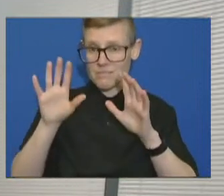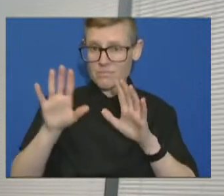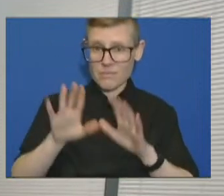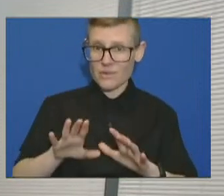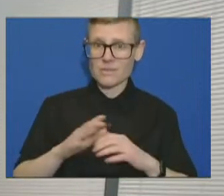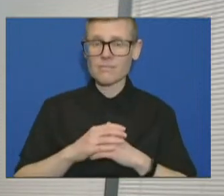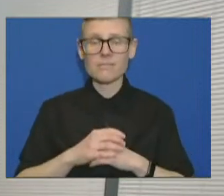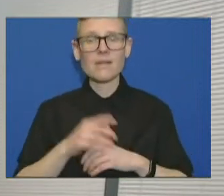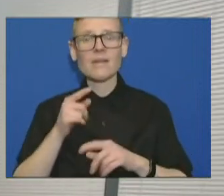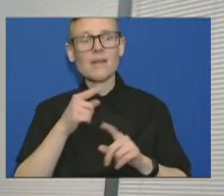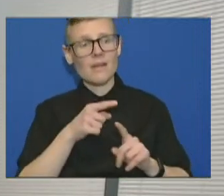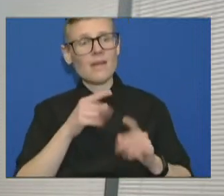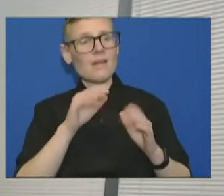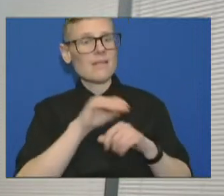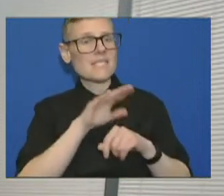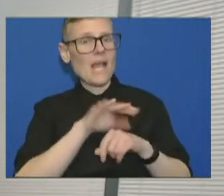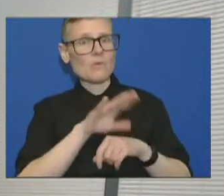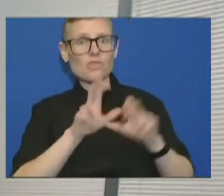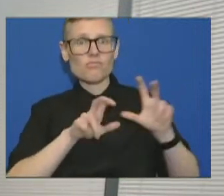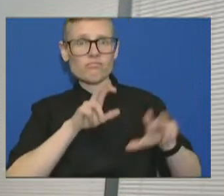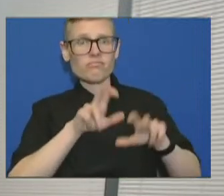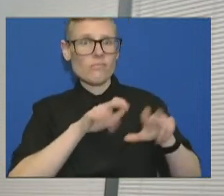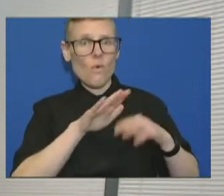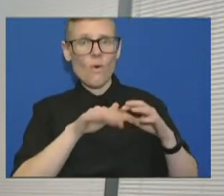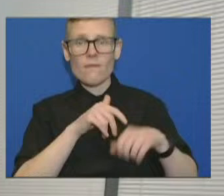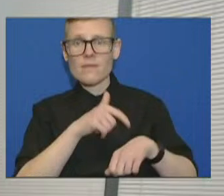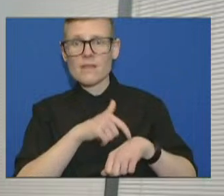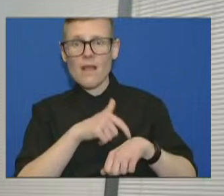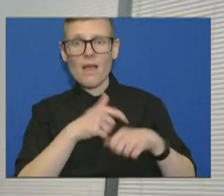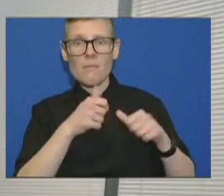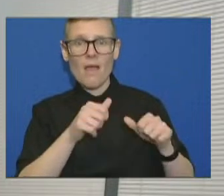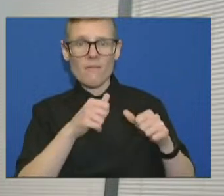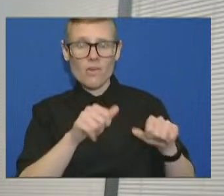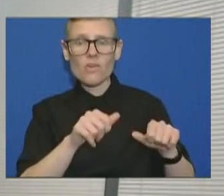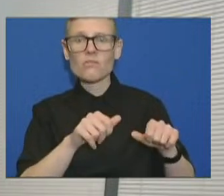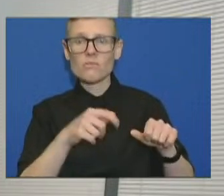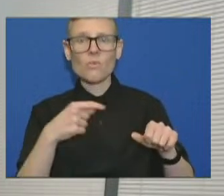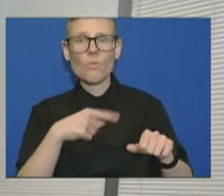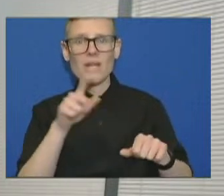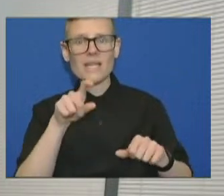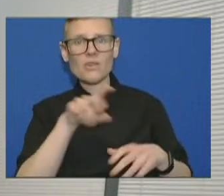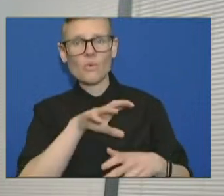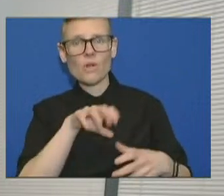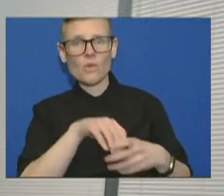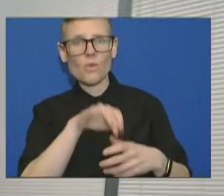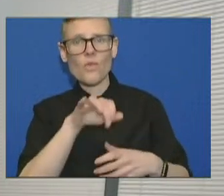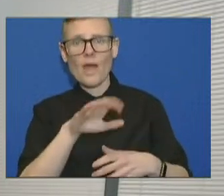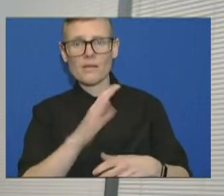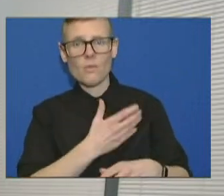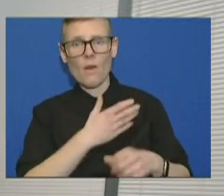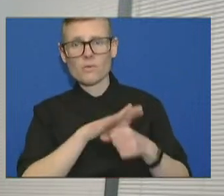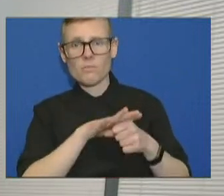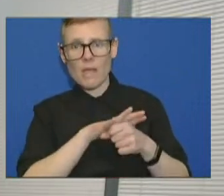national Board certification. Yeah. This is this is kind of clutch. These counselors have